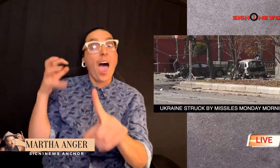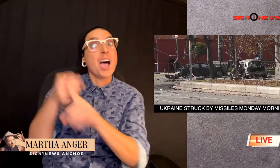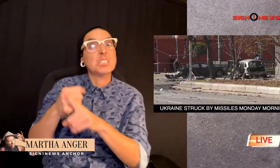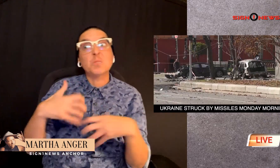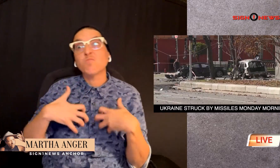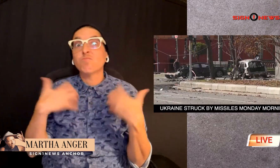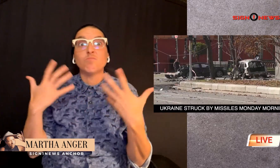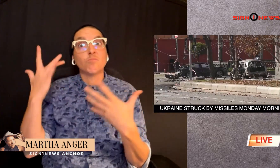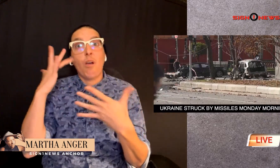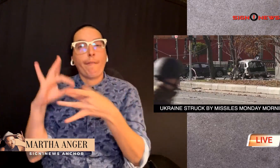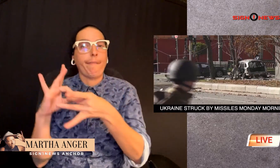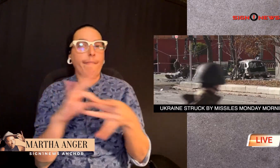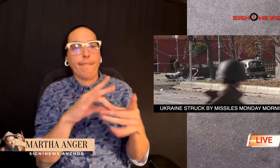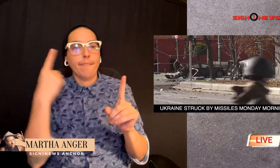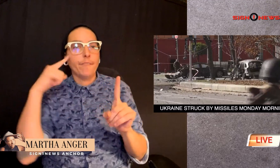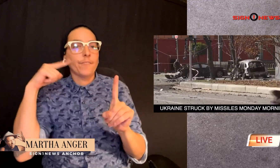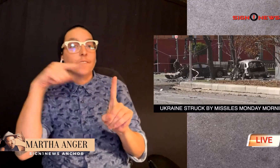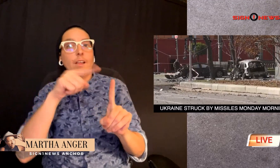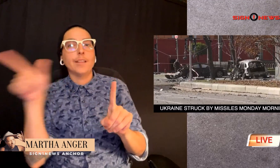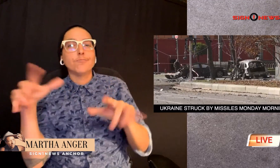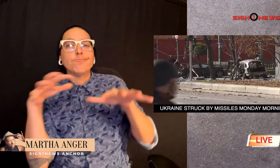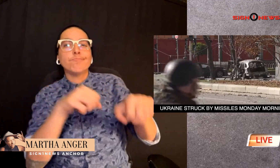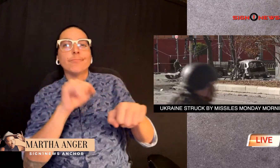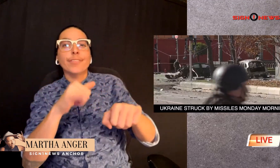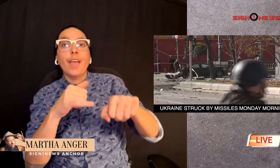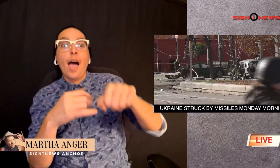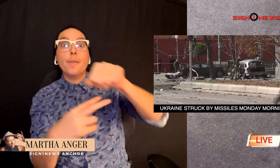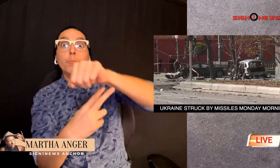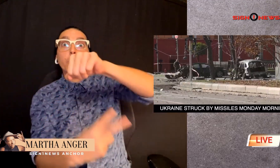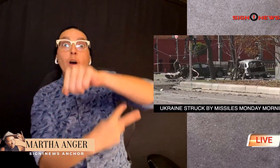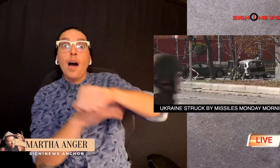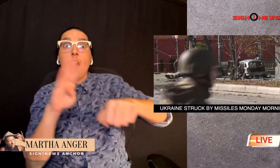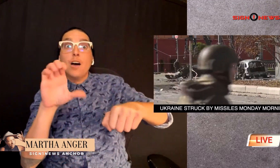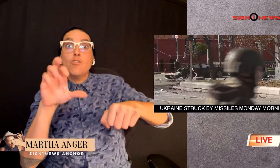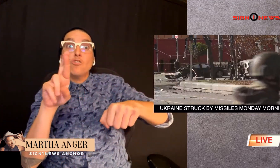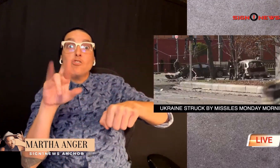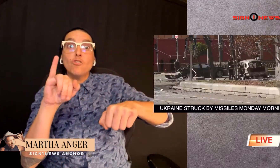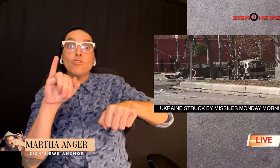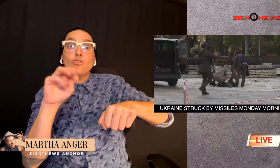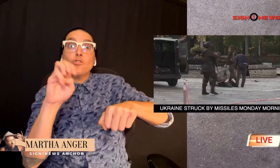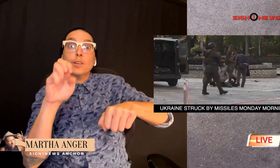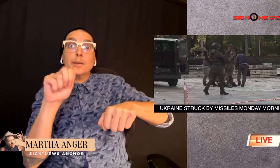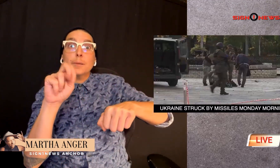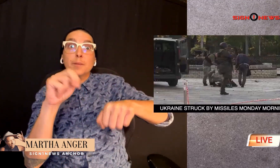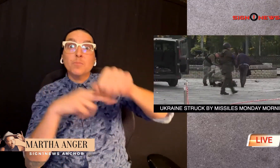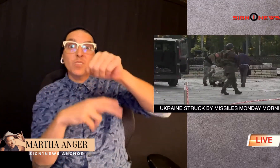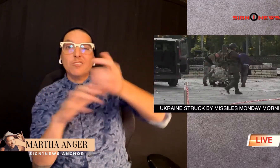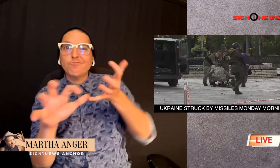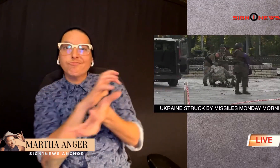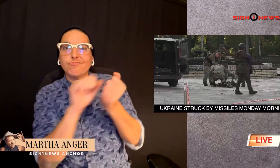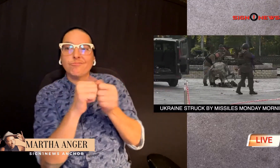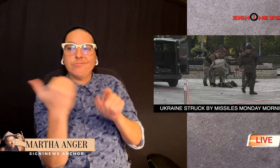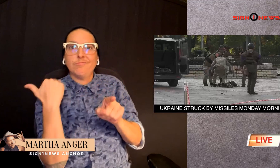Officials believe the attacks are in retaliation for destruction of the Crimean bridge over the weekend.